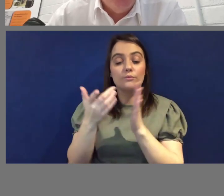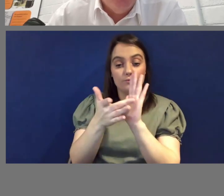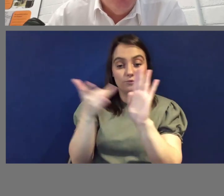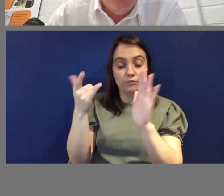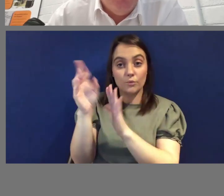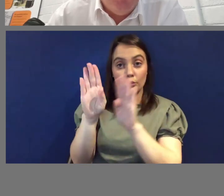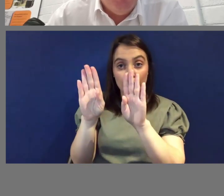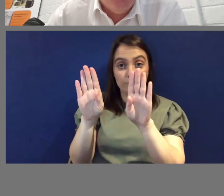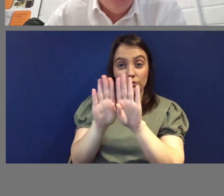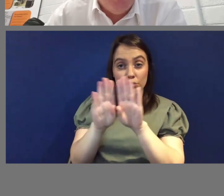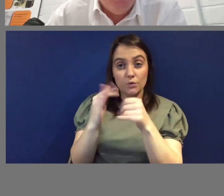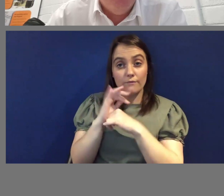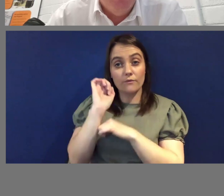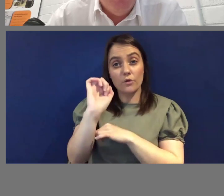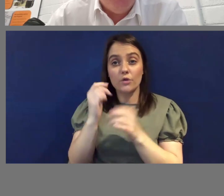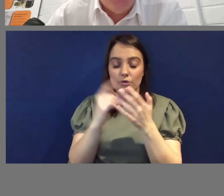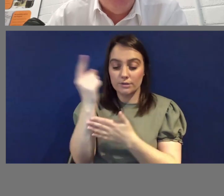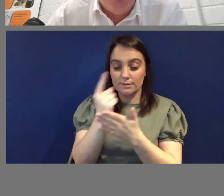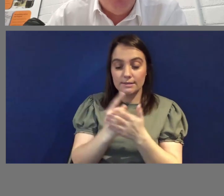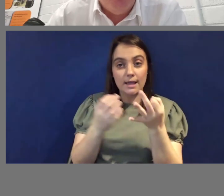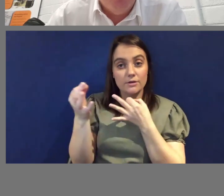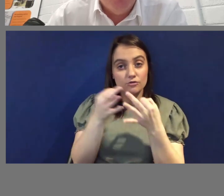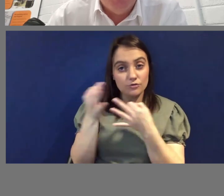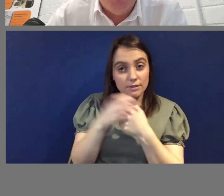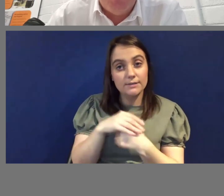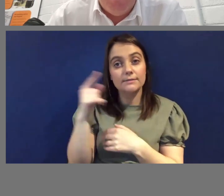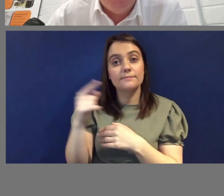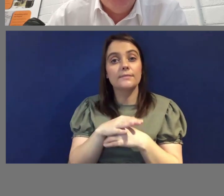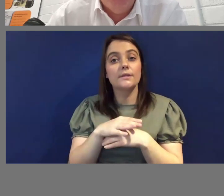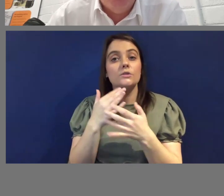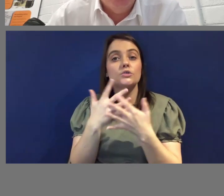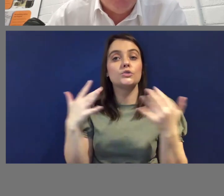I suppose look typical issues layout excessive number of doors and internal access routs pose